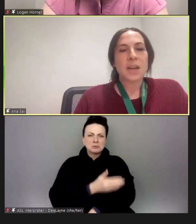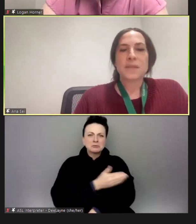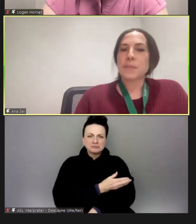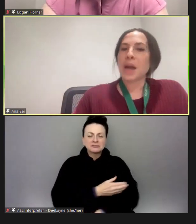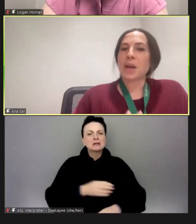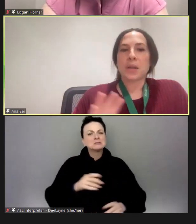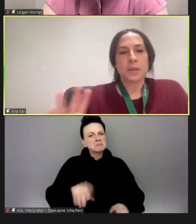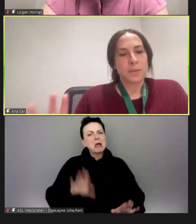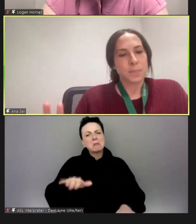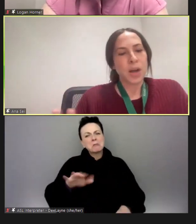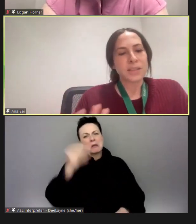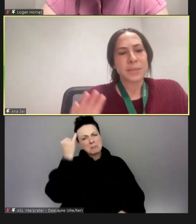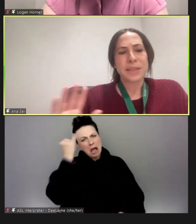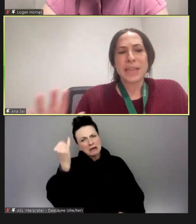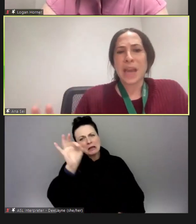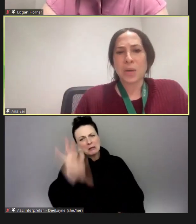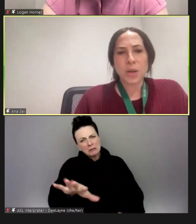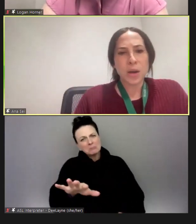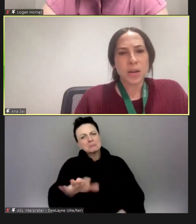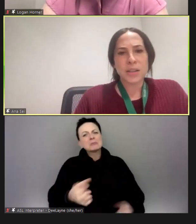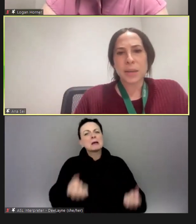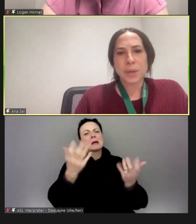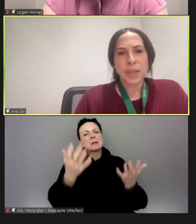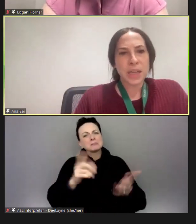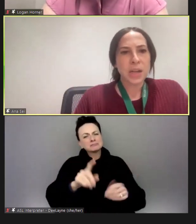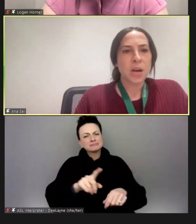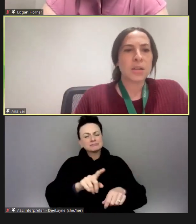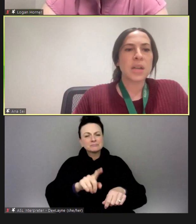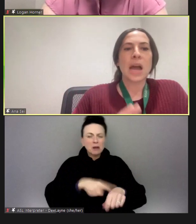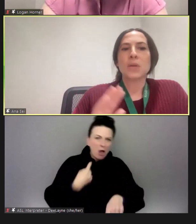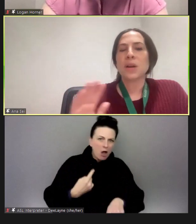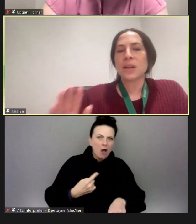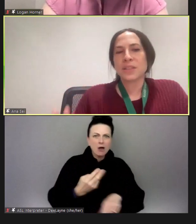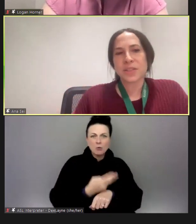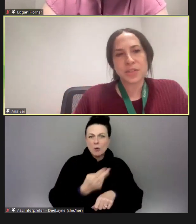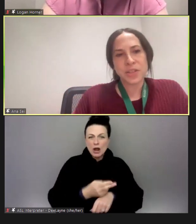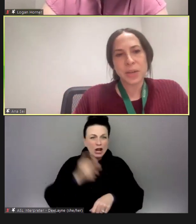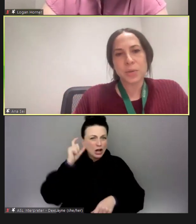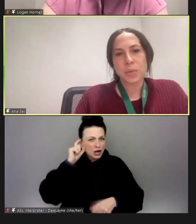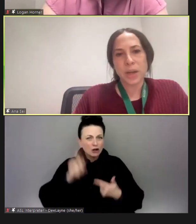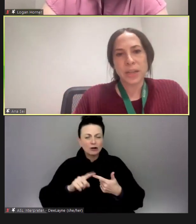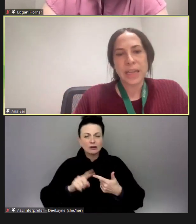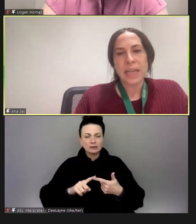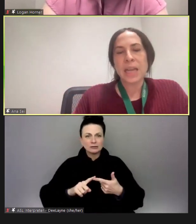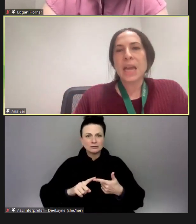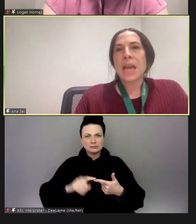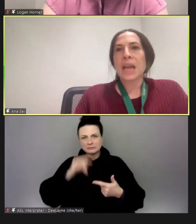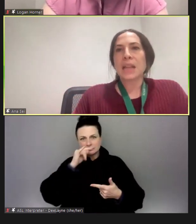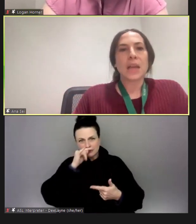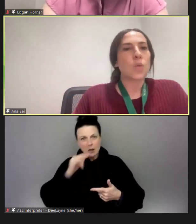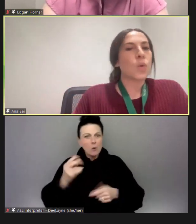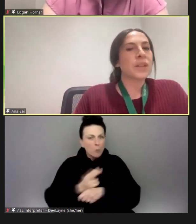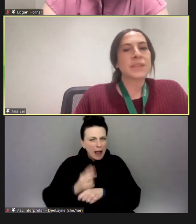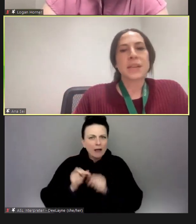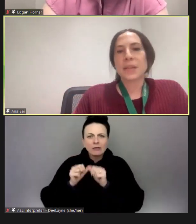about approximately how long are they putting it on how long is their child